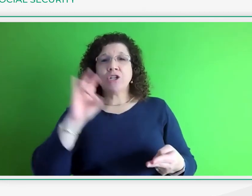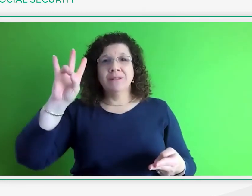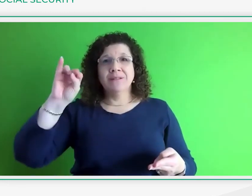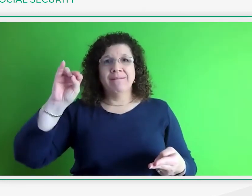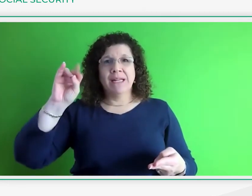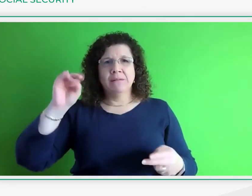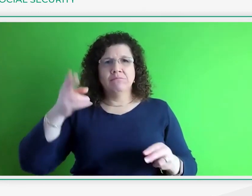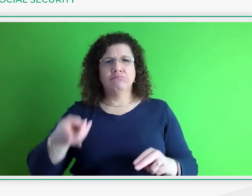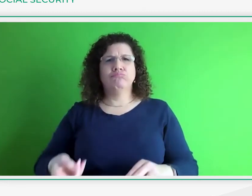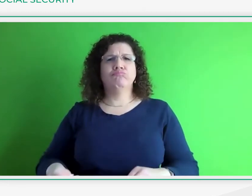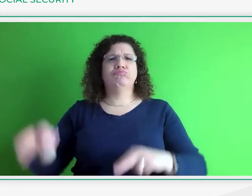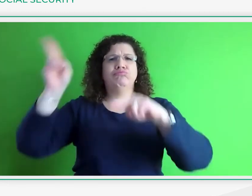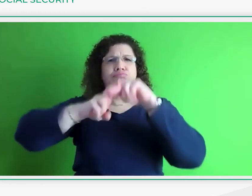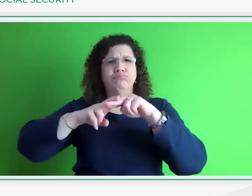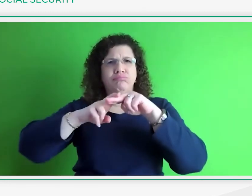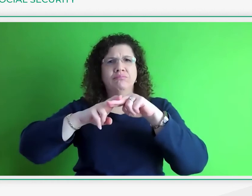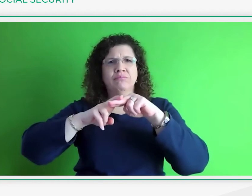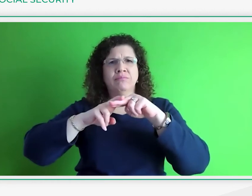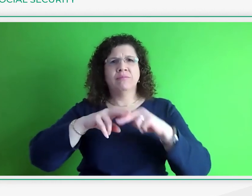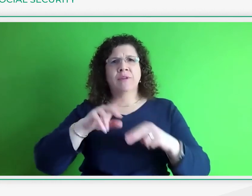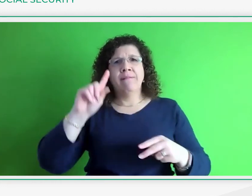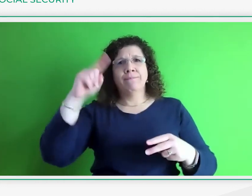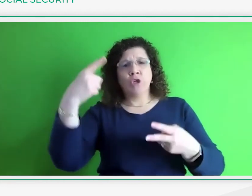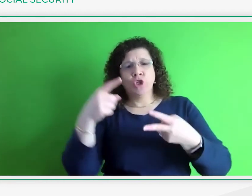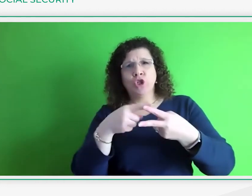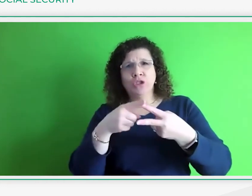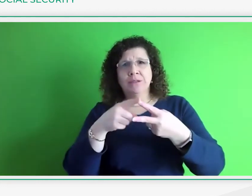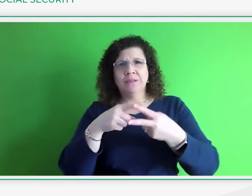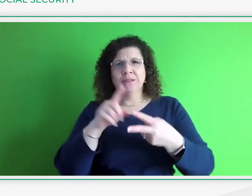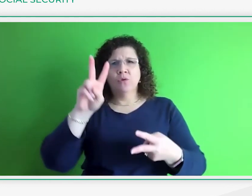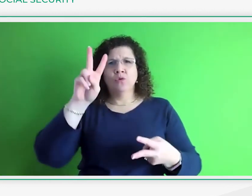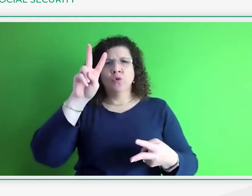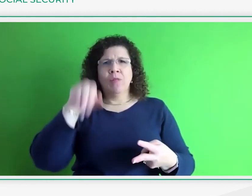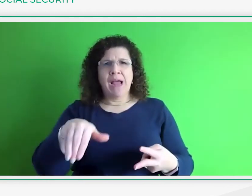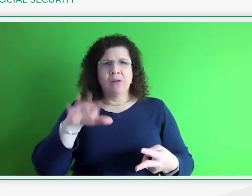Now if you wait until age 70 you see a significant difference.